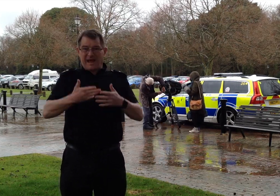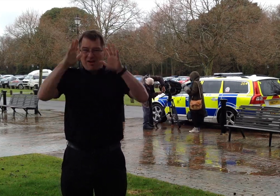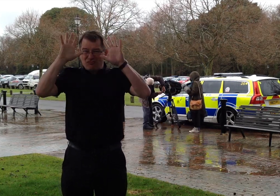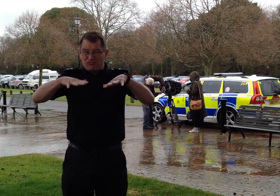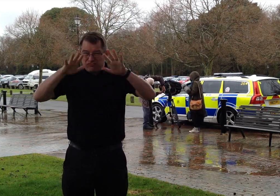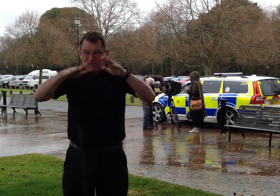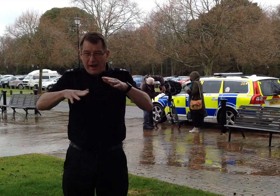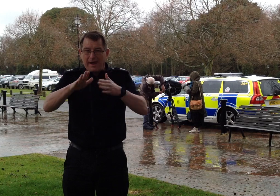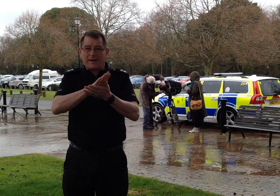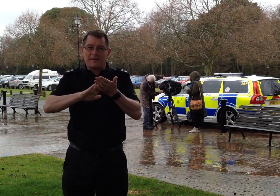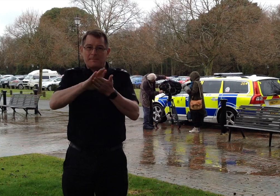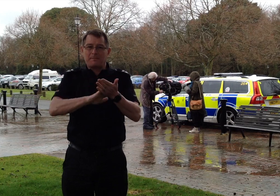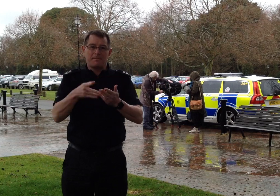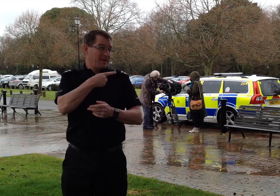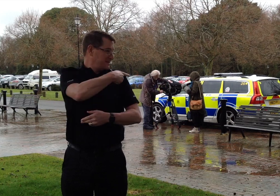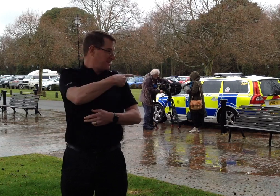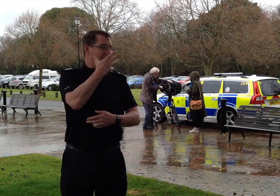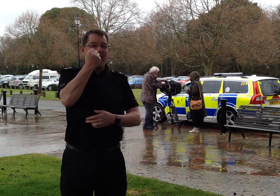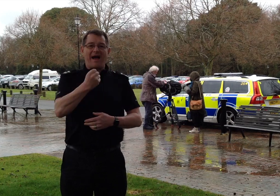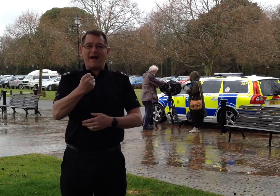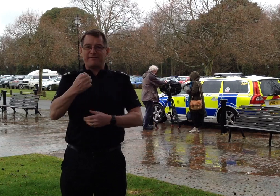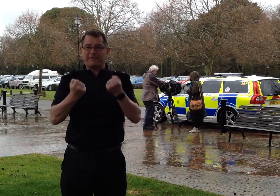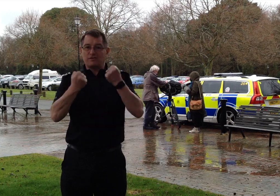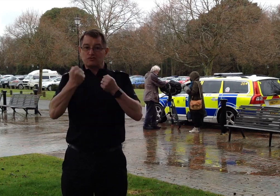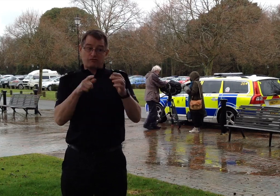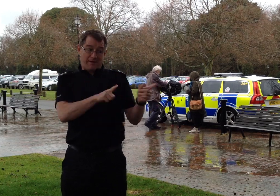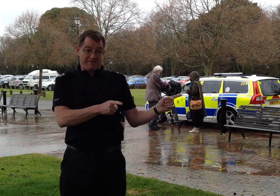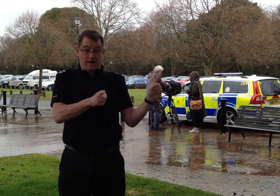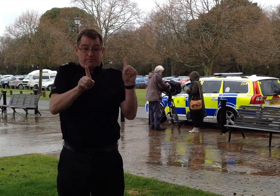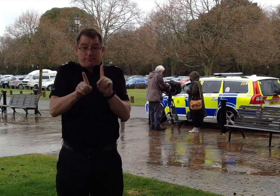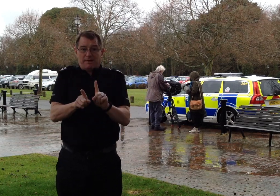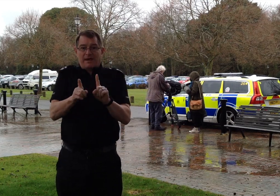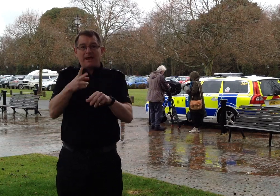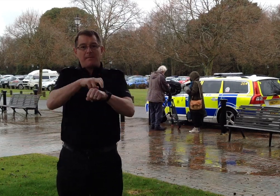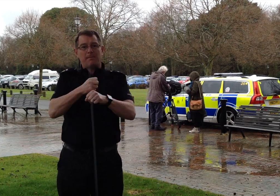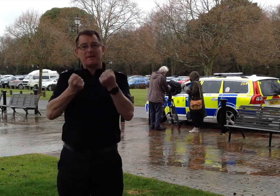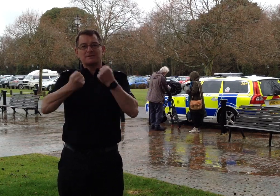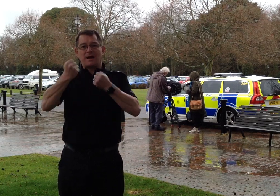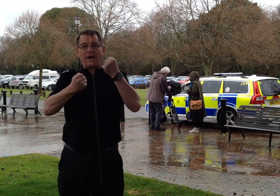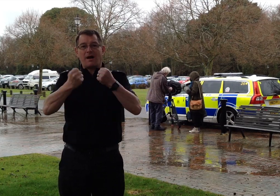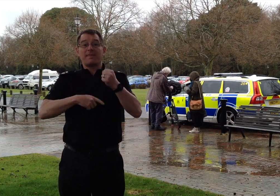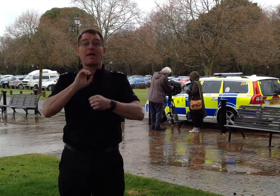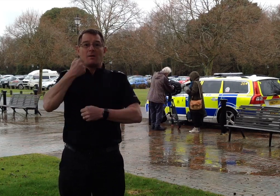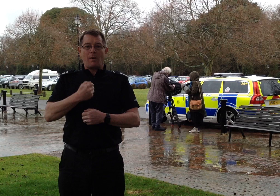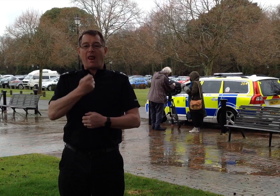but it's raining so they have the driver in the police car